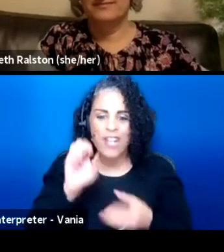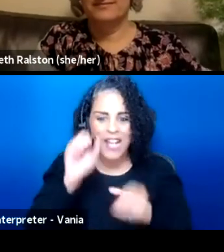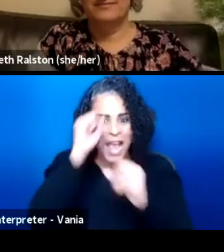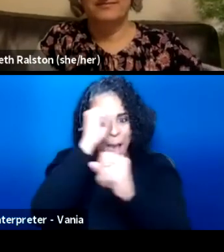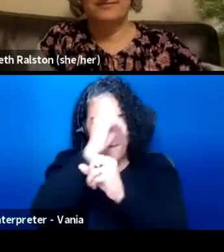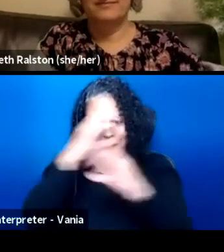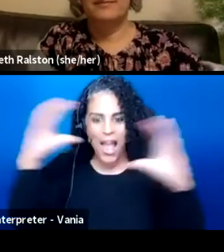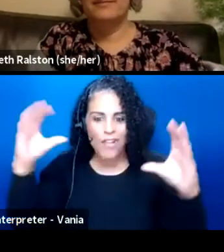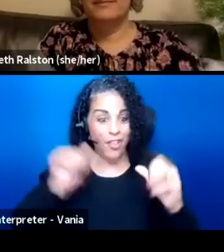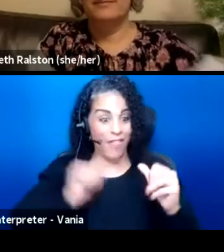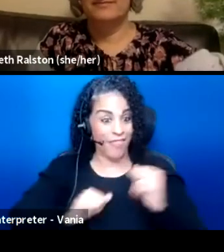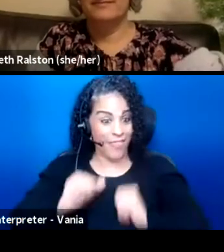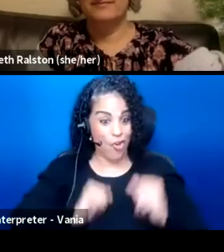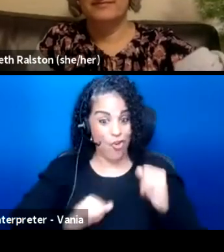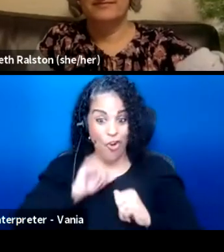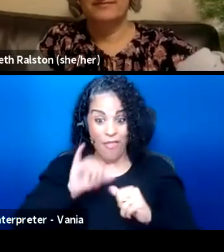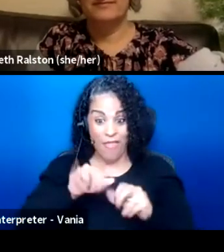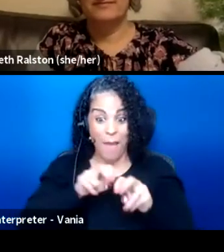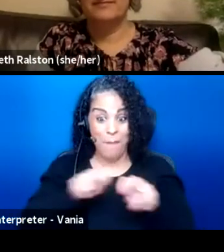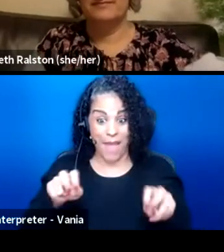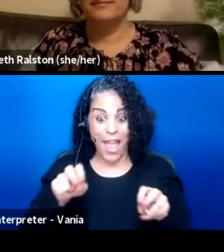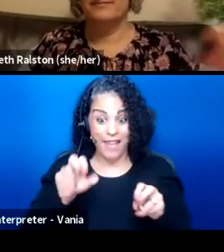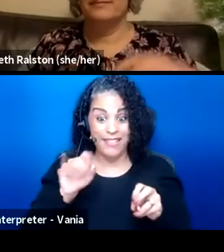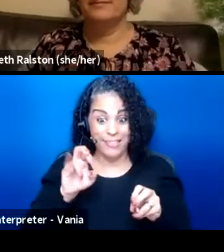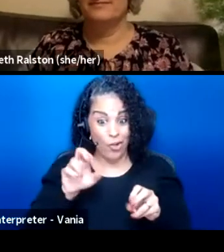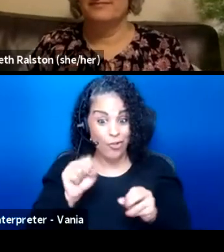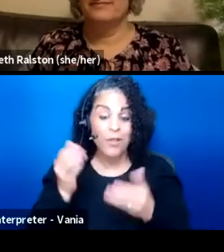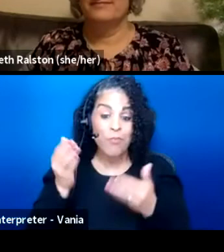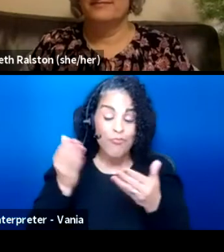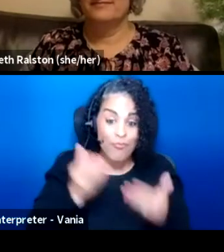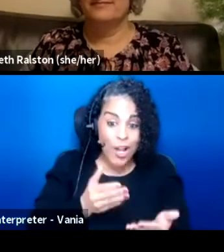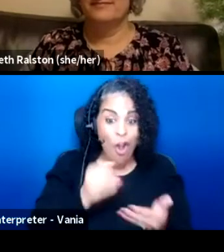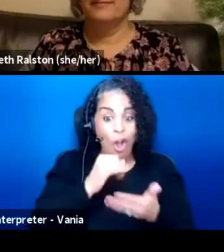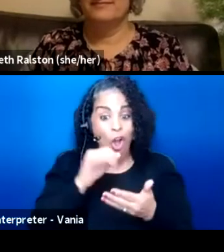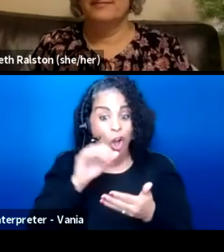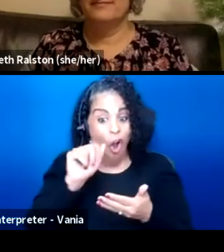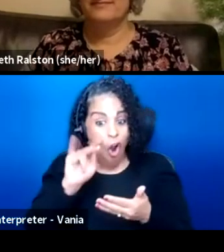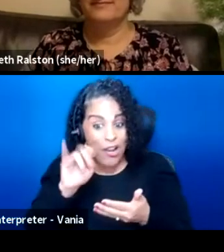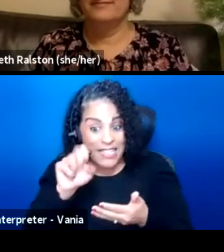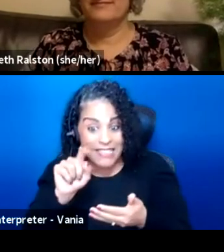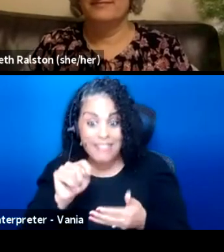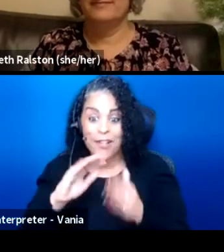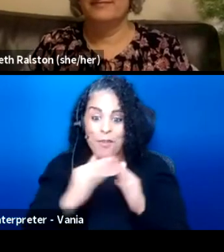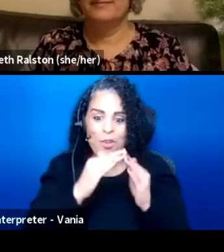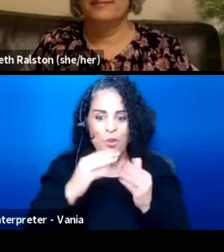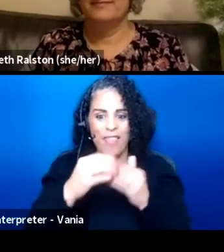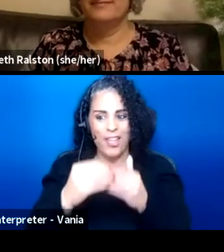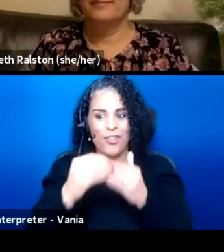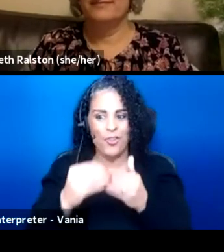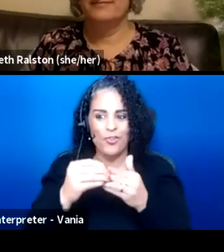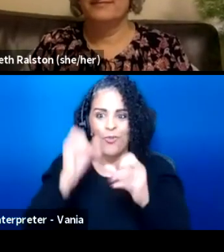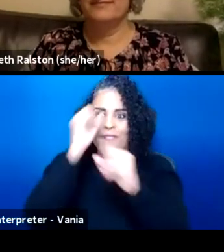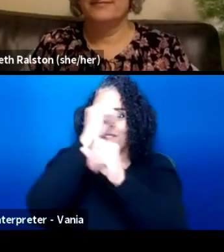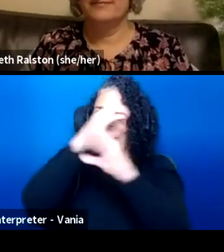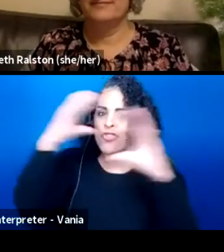a panel series that brings artists and community leaders together to envision a new theatrical world.